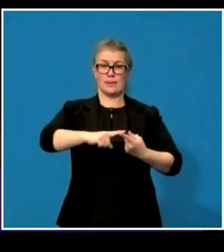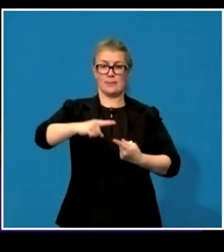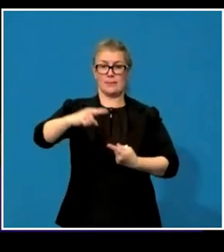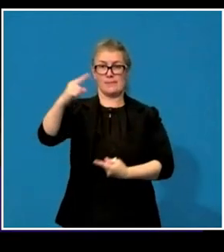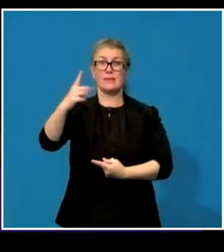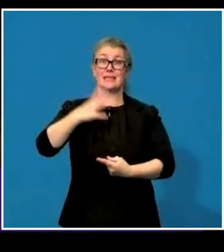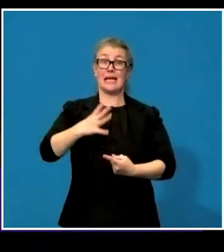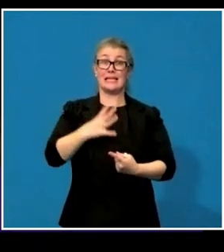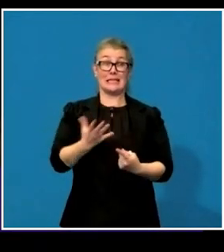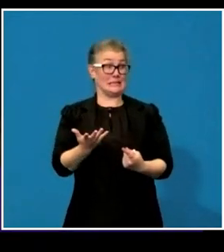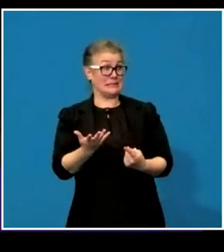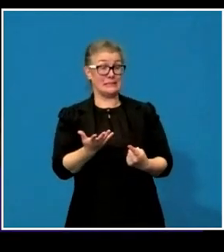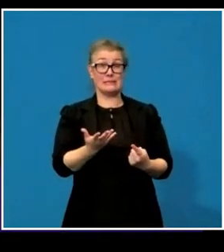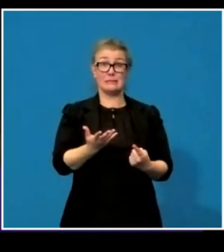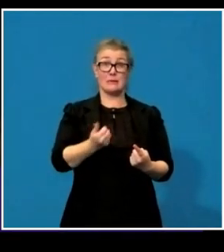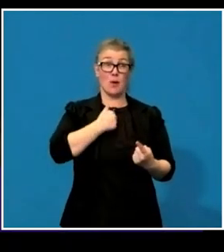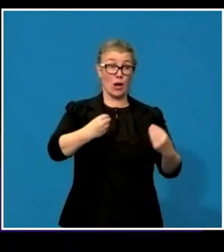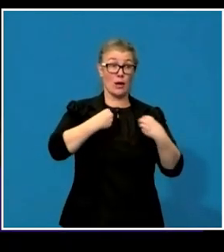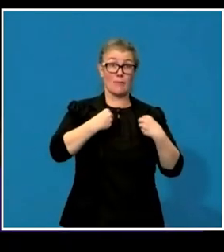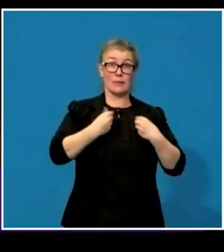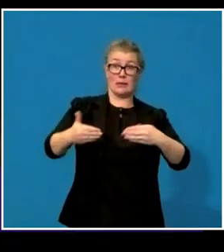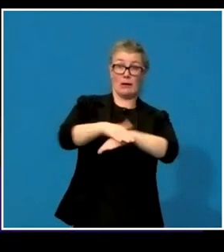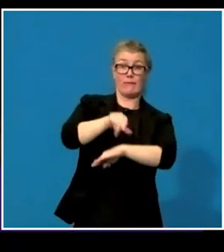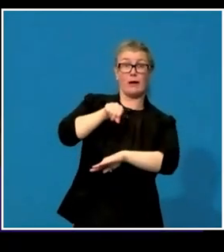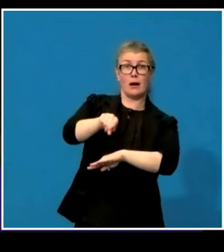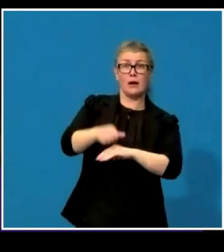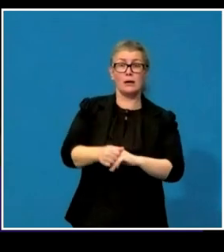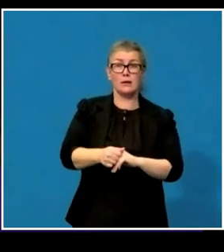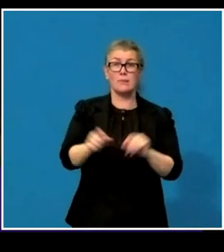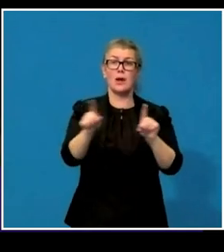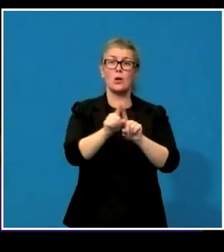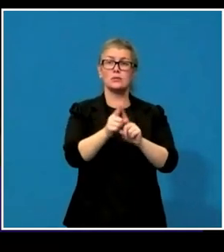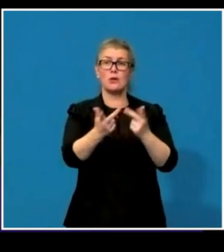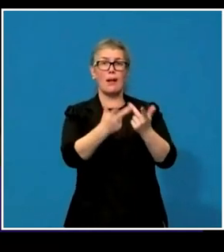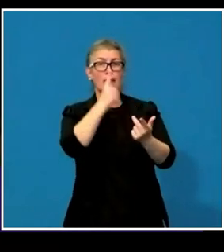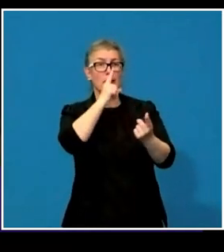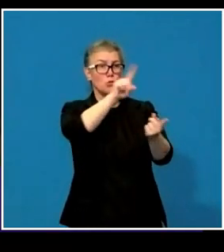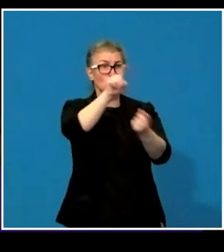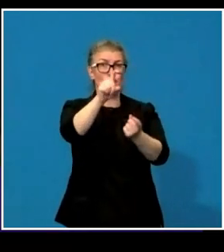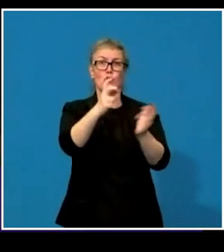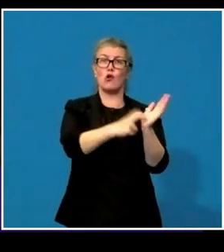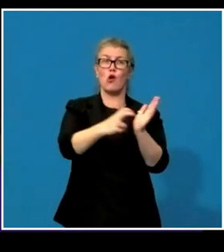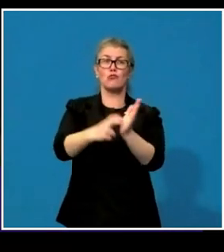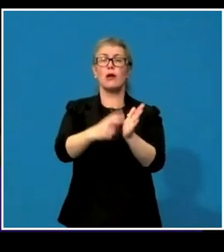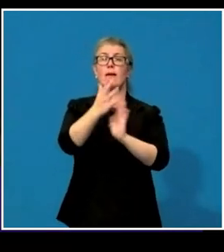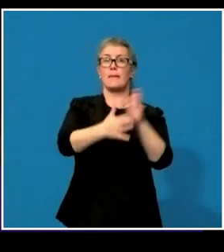by the company, and then there are those costs in terms of the contracted people that I move into the house to be able to deliver his supports.